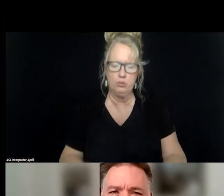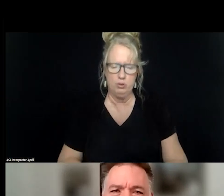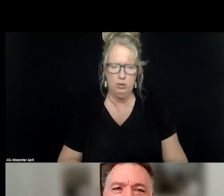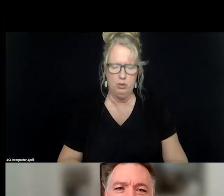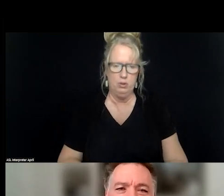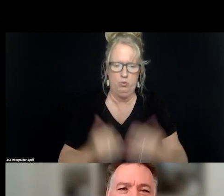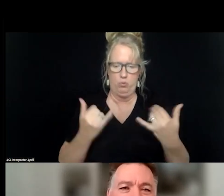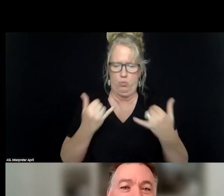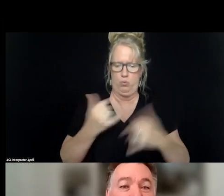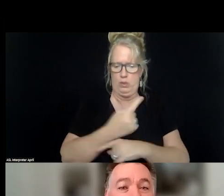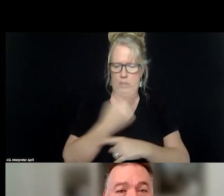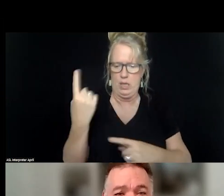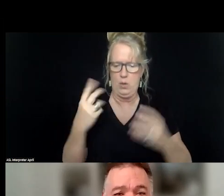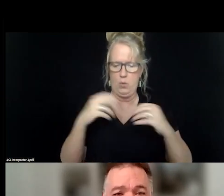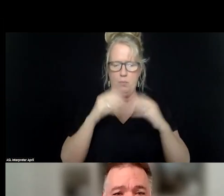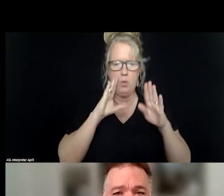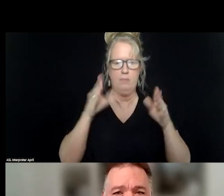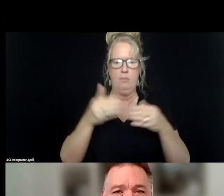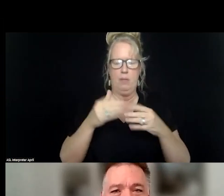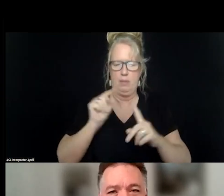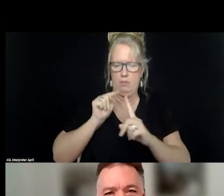I AM GOING TO FOCUS ON THE CORE ELEMENTS TODAY AND WHERE WE CAN